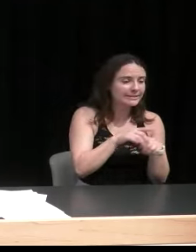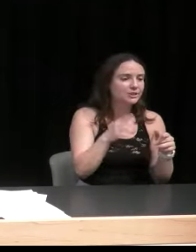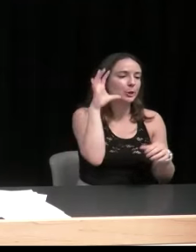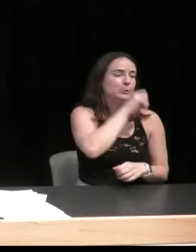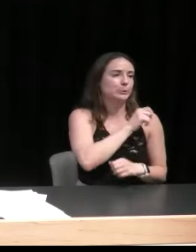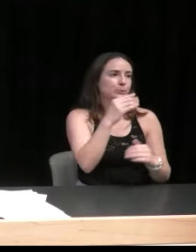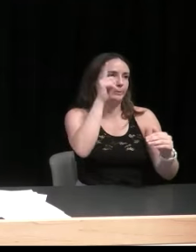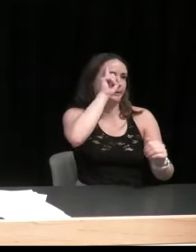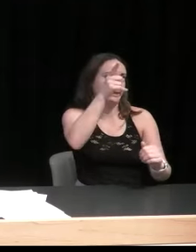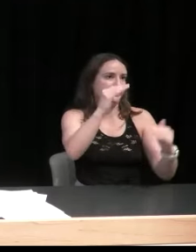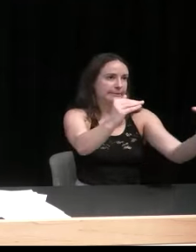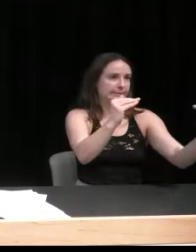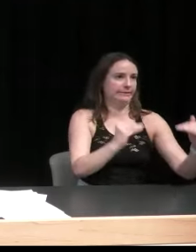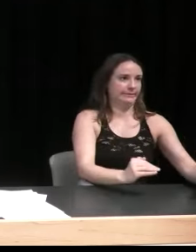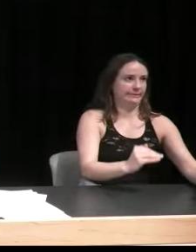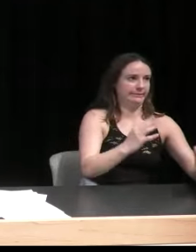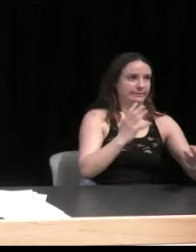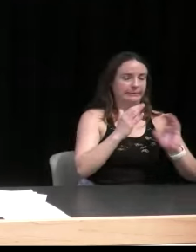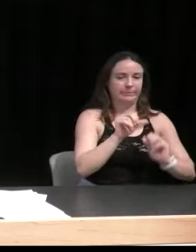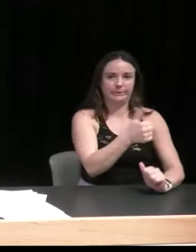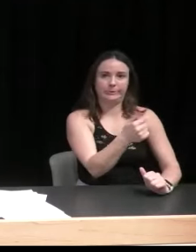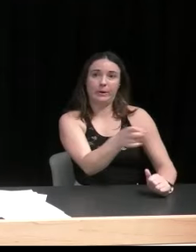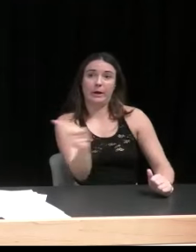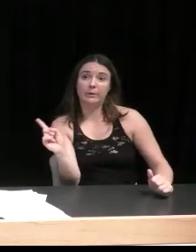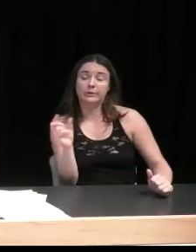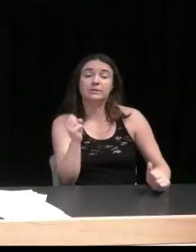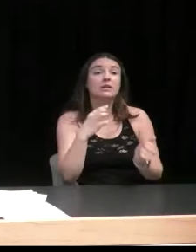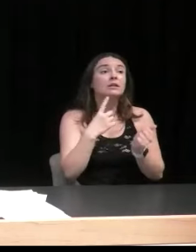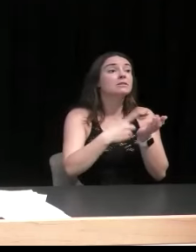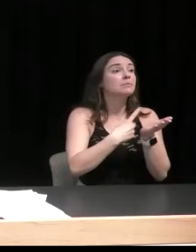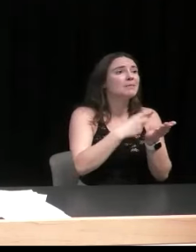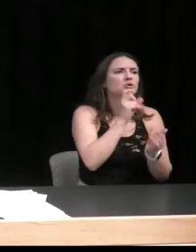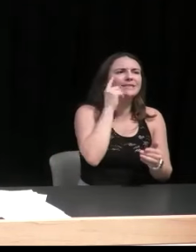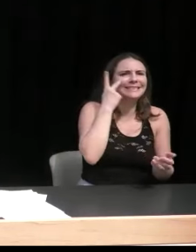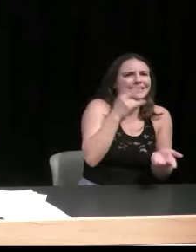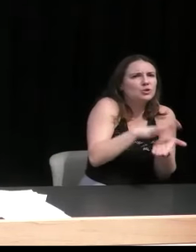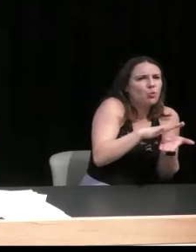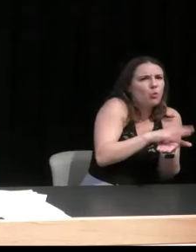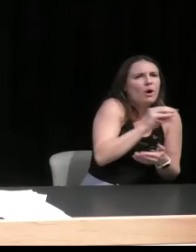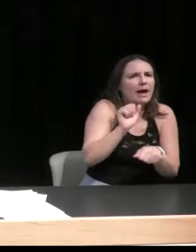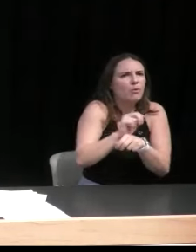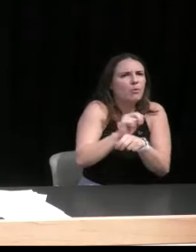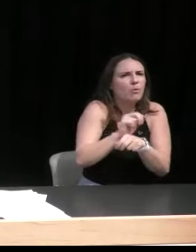employees if they can't speak English they assume that their intelligence is lower as a result